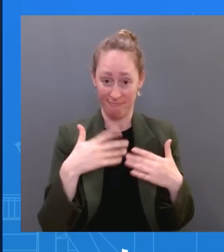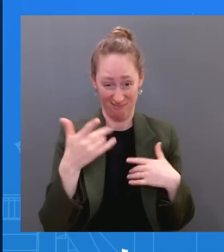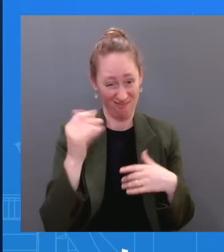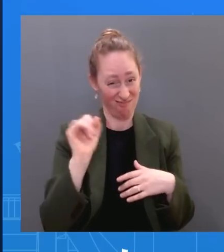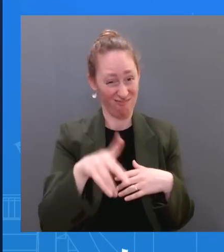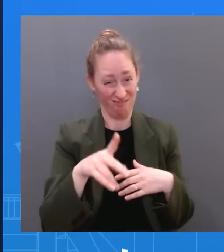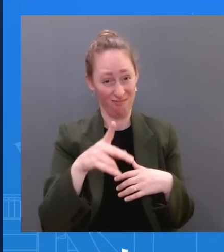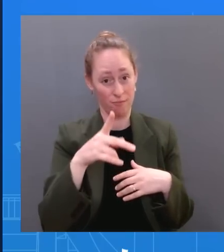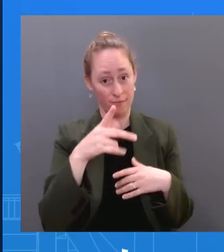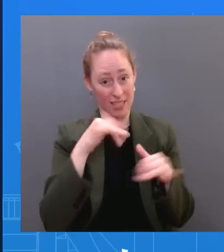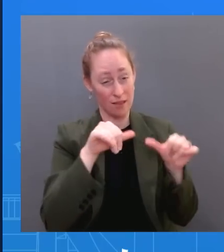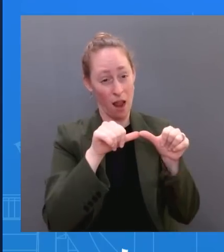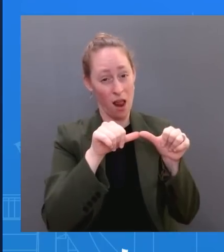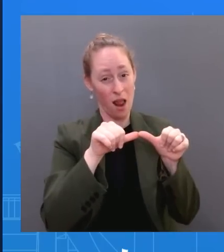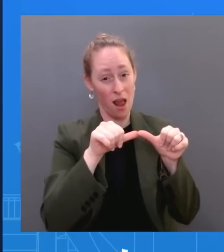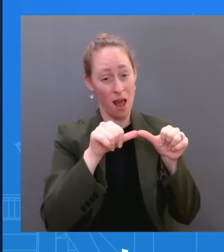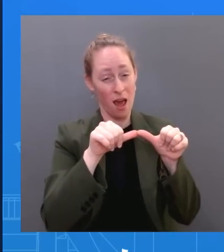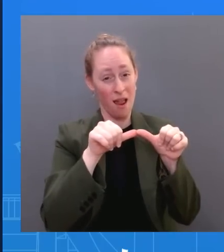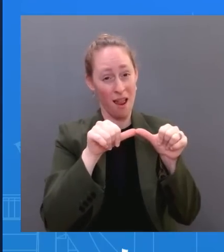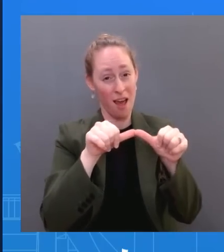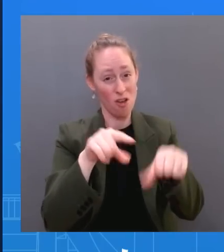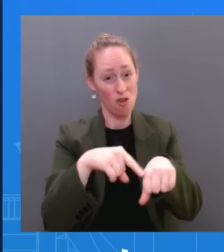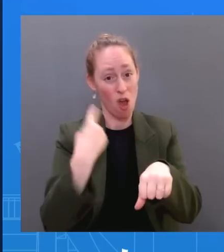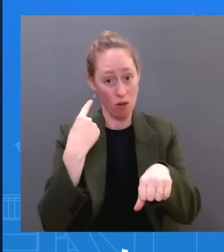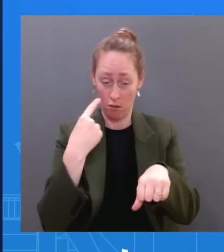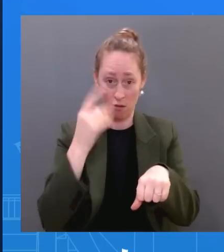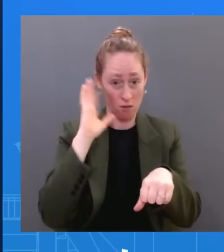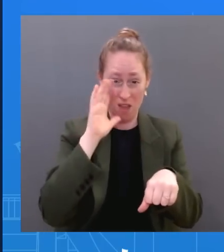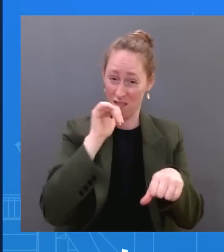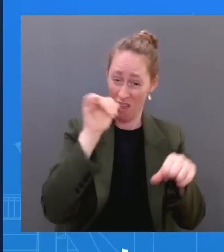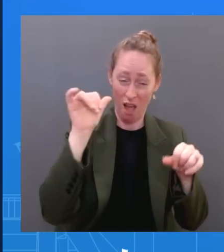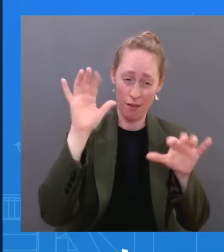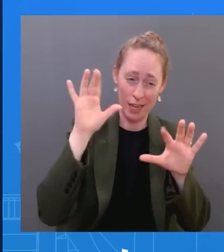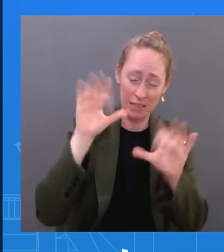Mr. Sullivan: So we do have confidence that the bravery of the Ukrainians